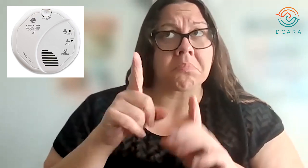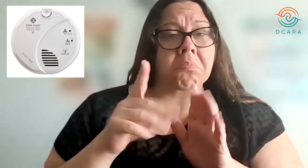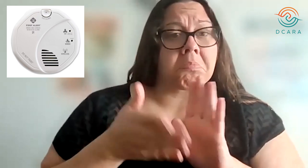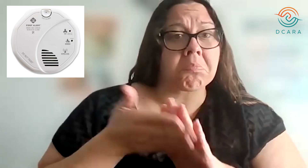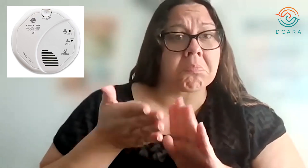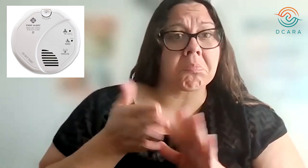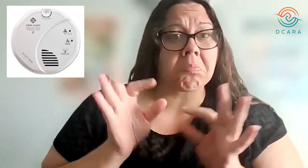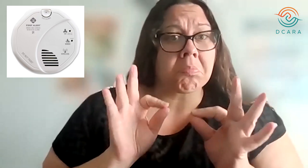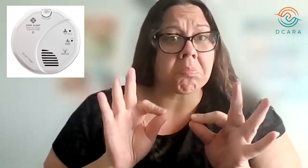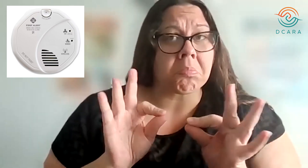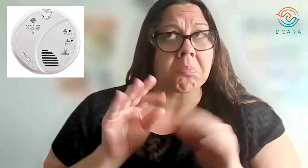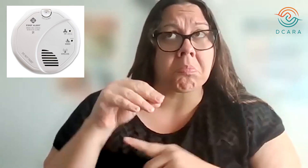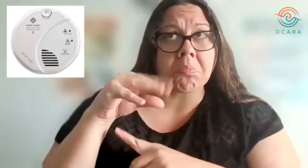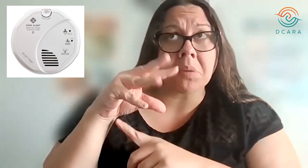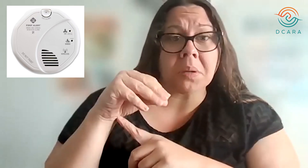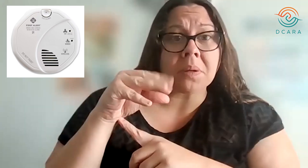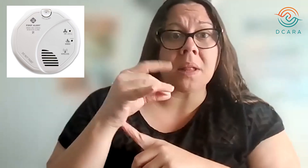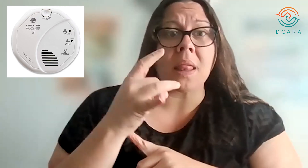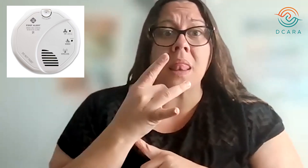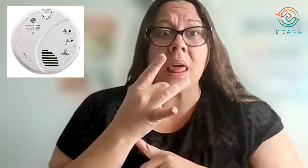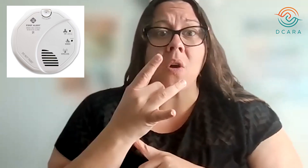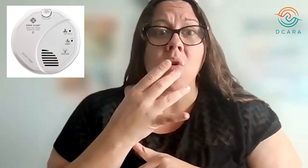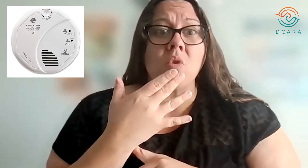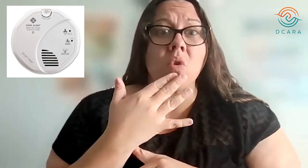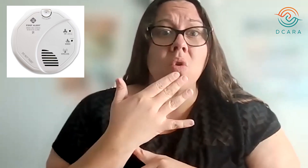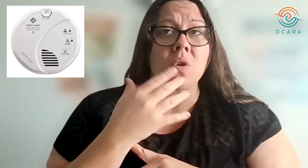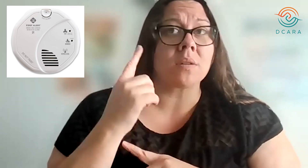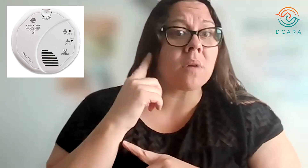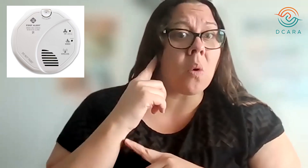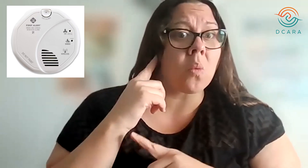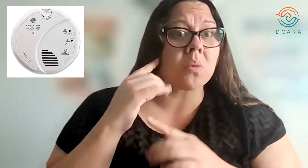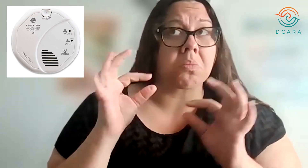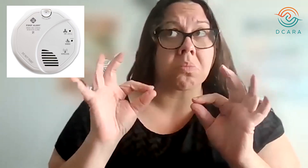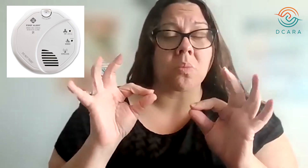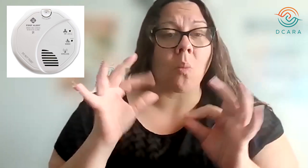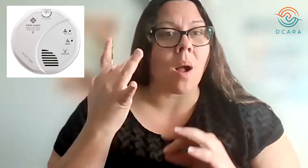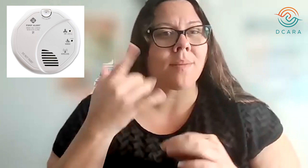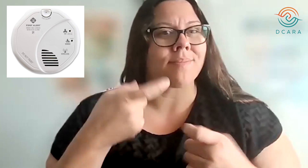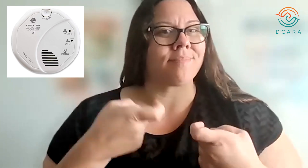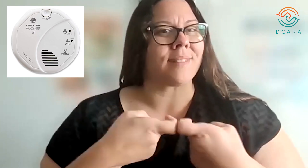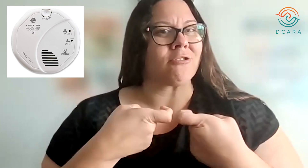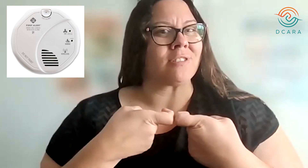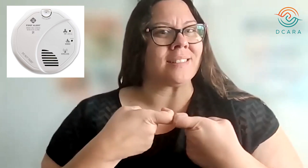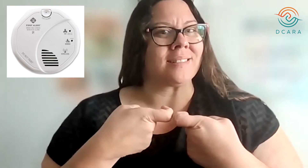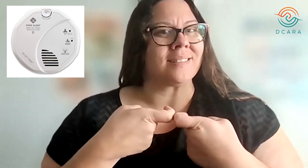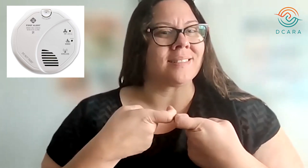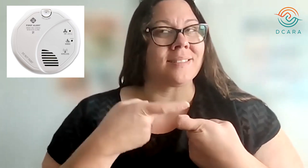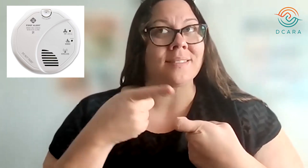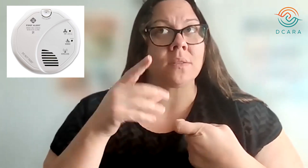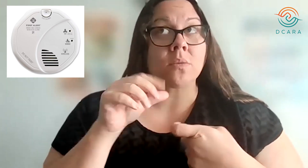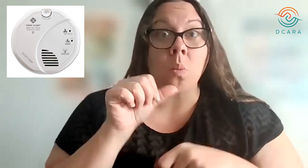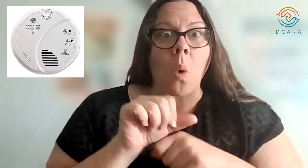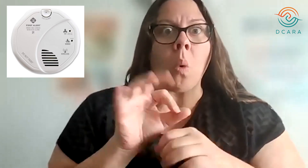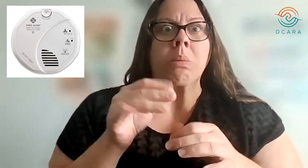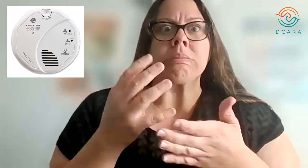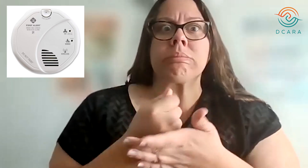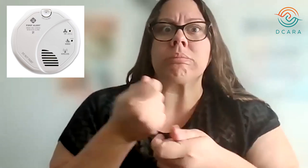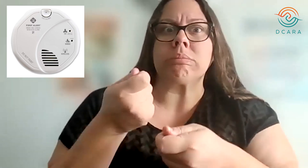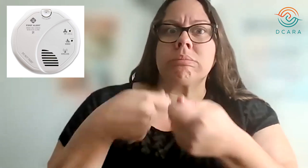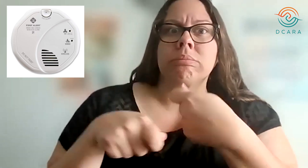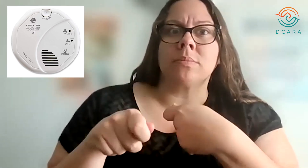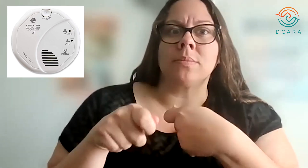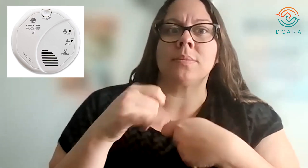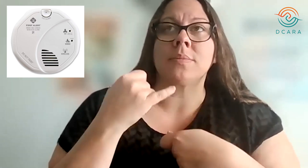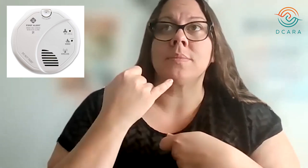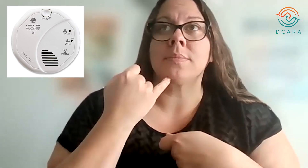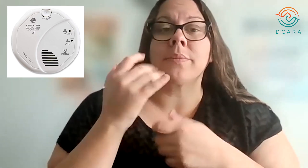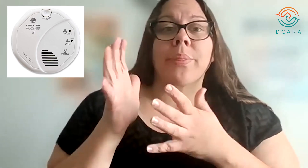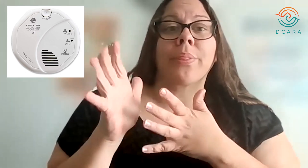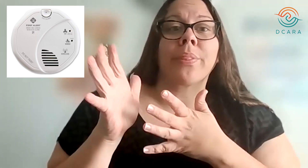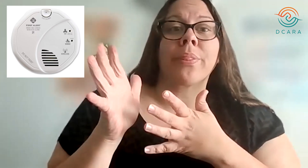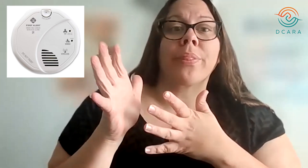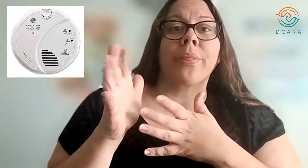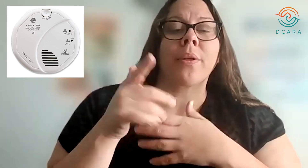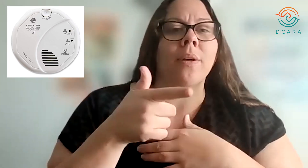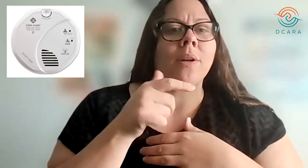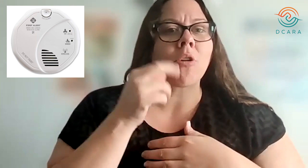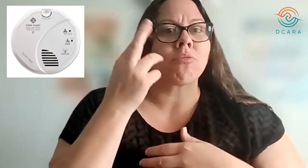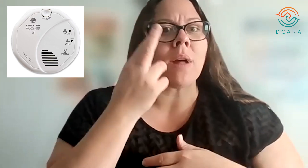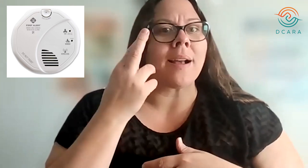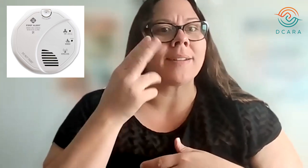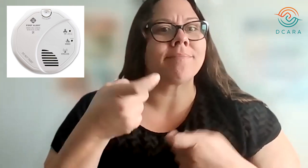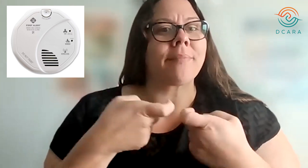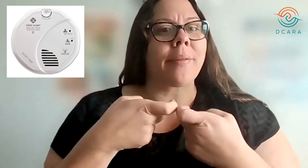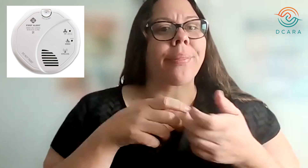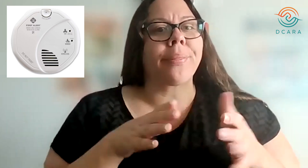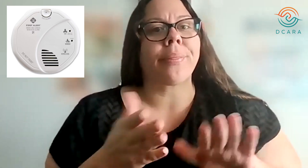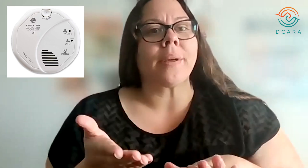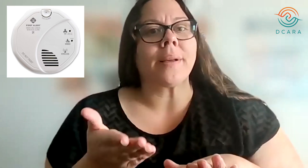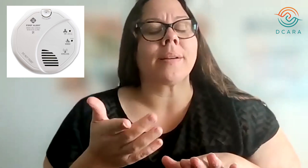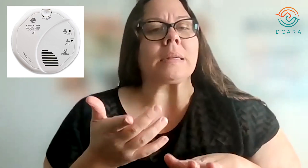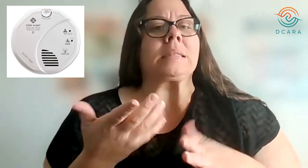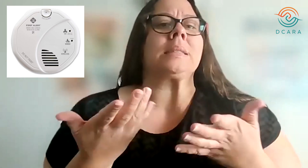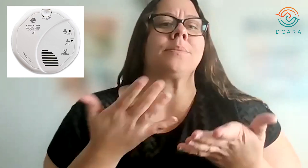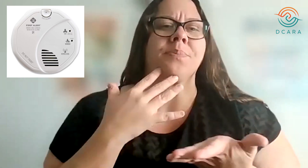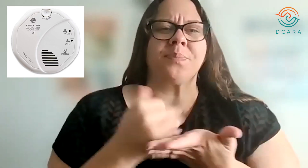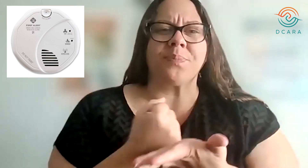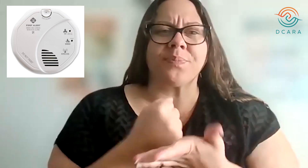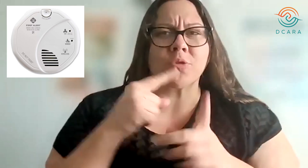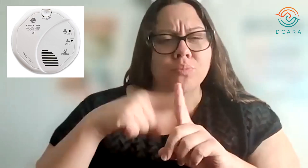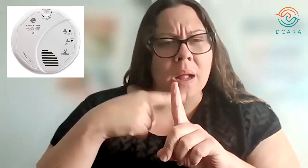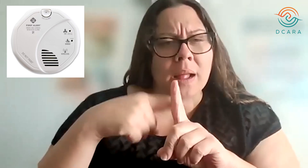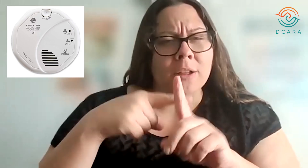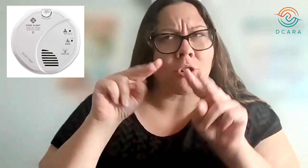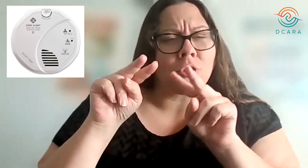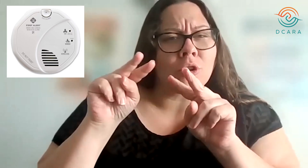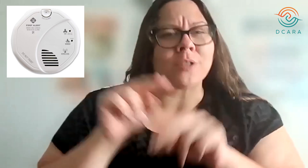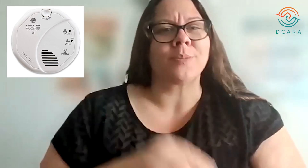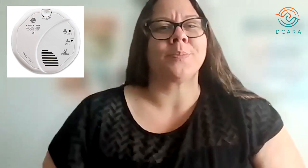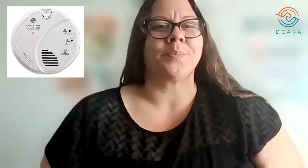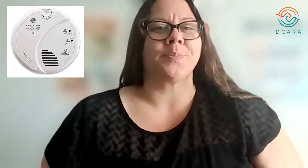and change batteries yearly.